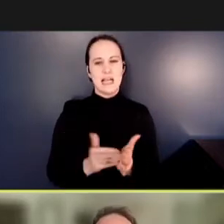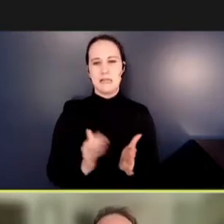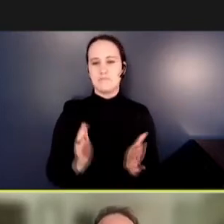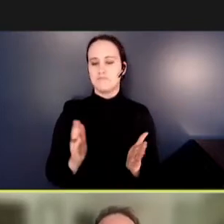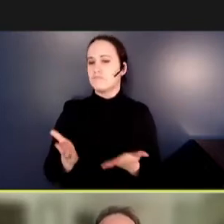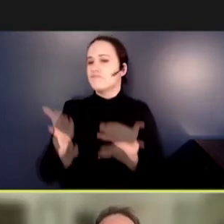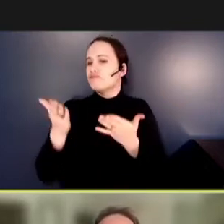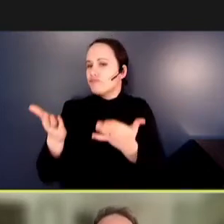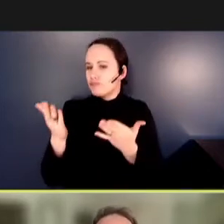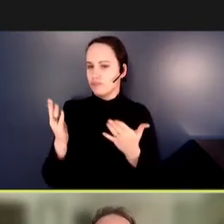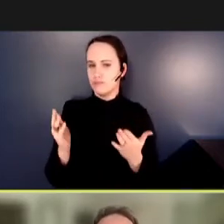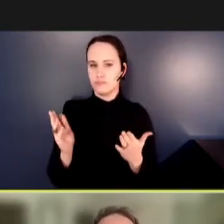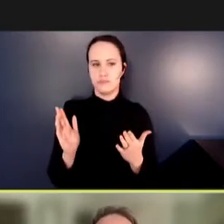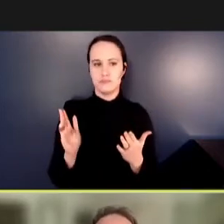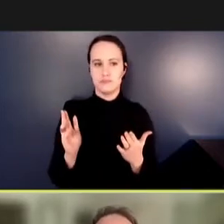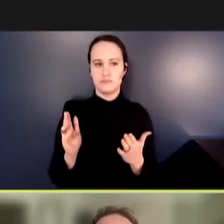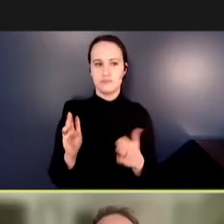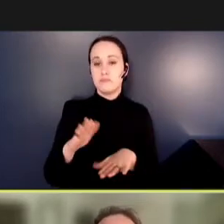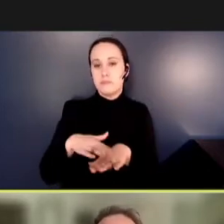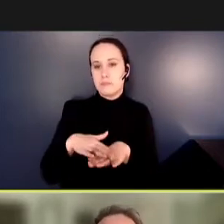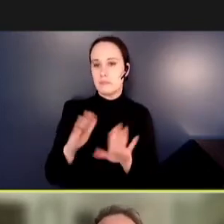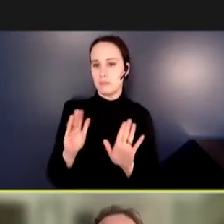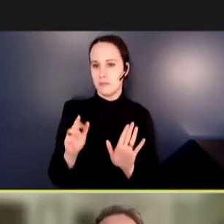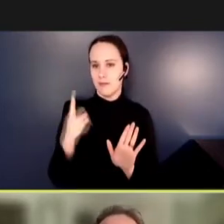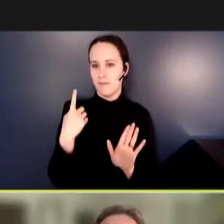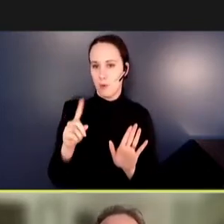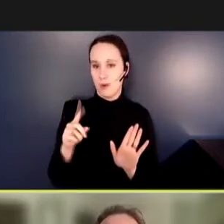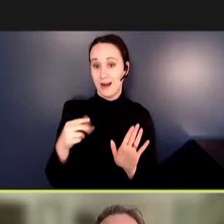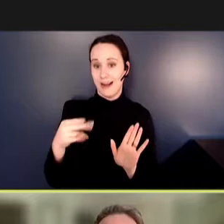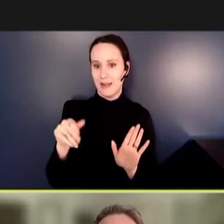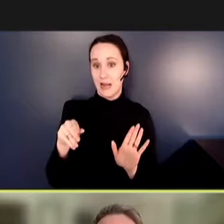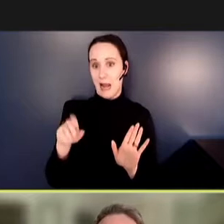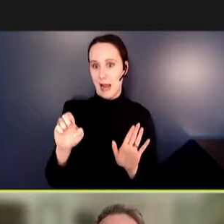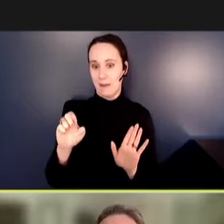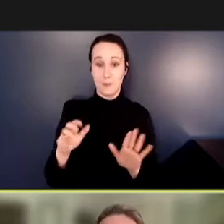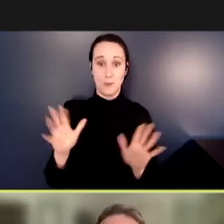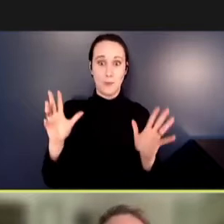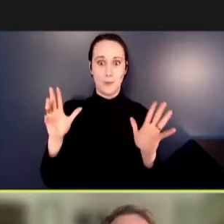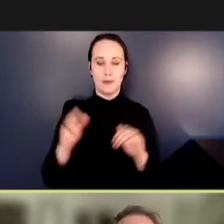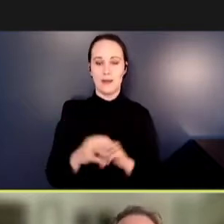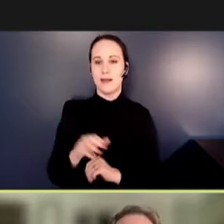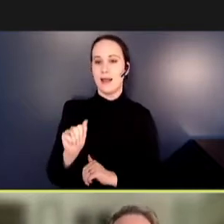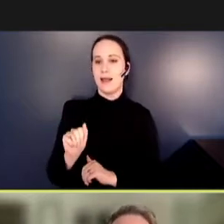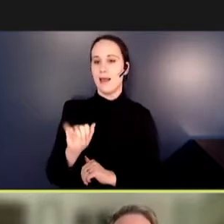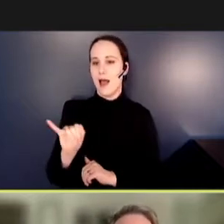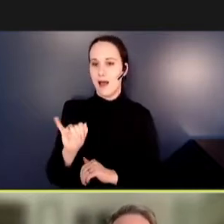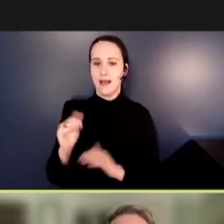bit of temperance here hype and reality, AI and advanced computing offers tremendous potential